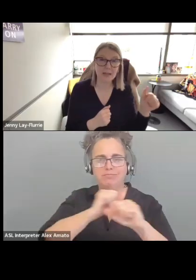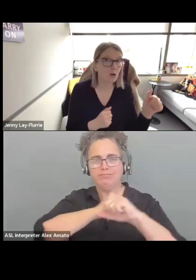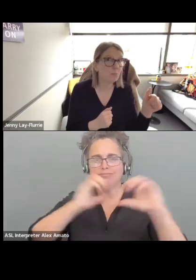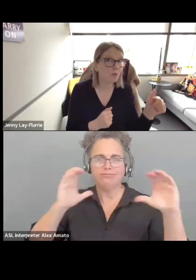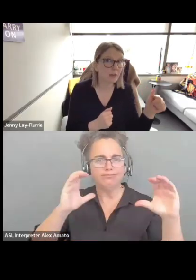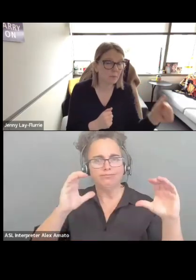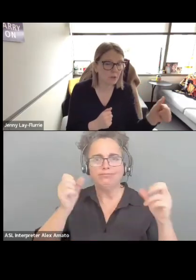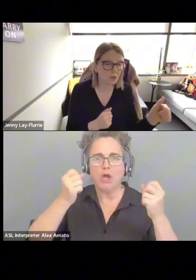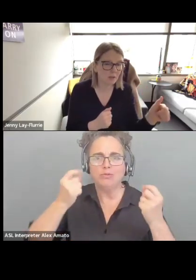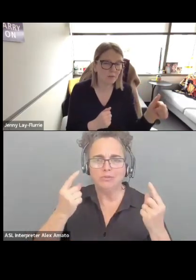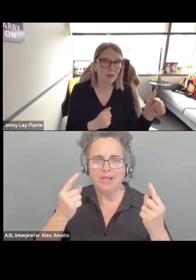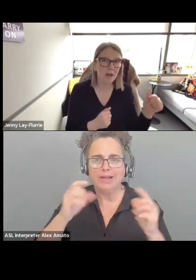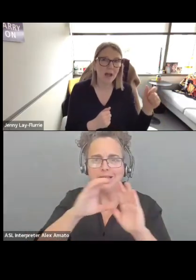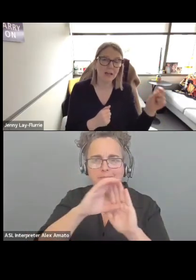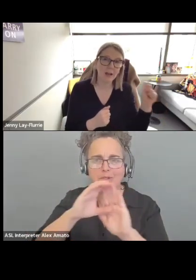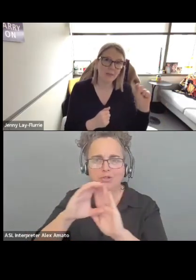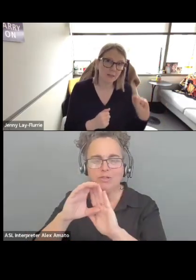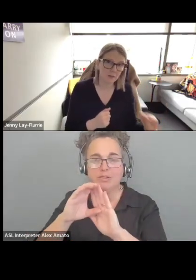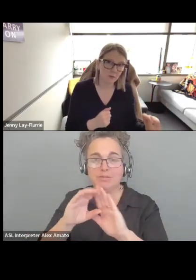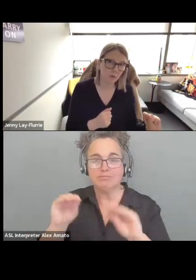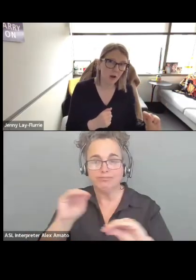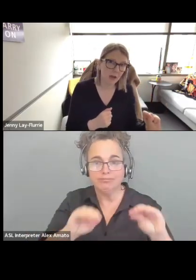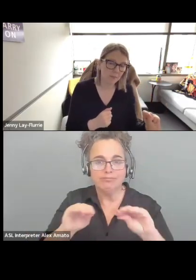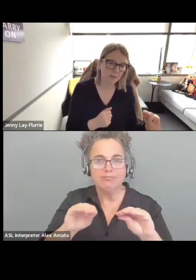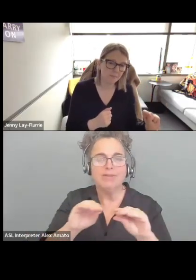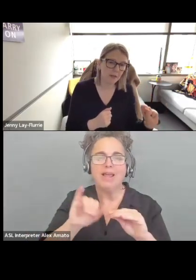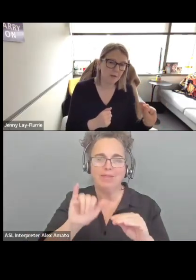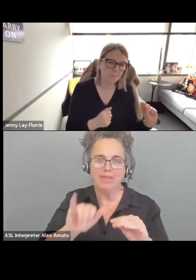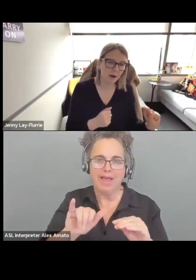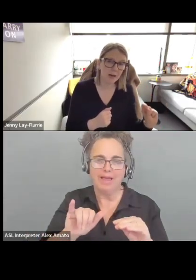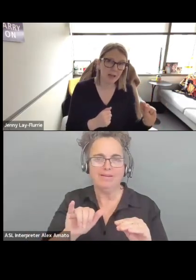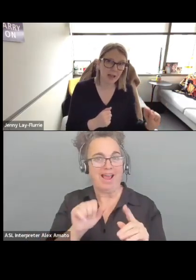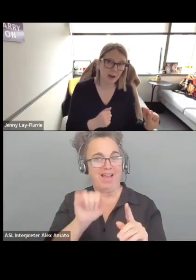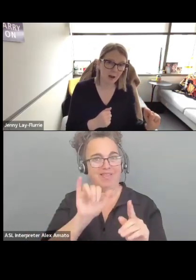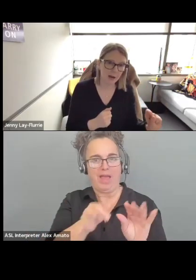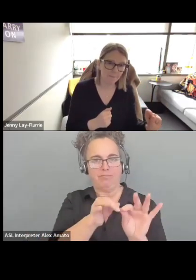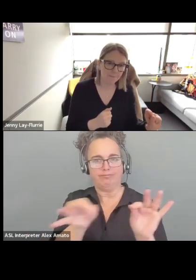and now moving images and get that described by AI.